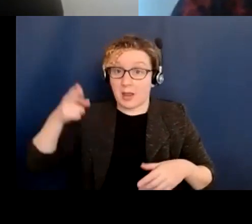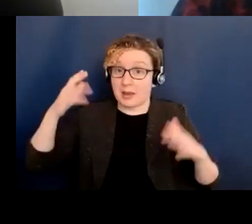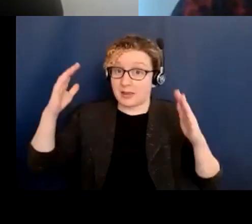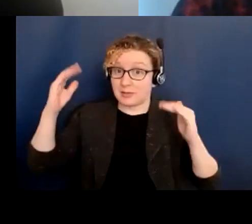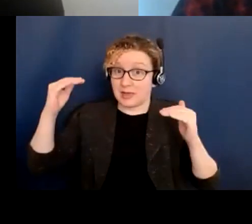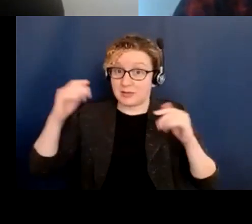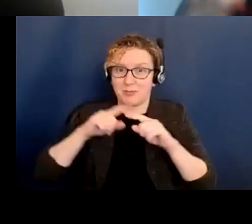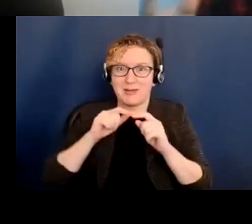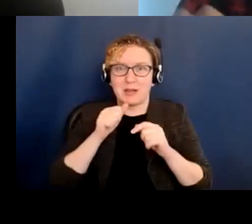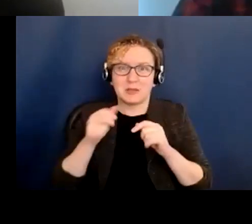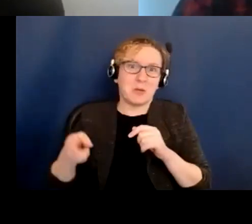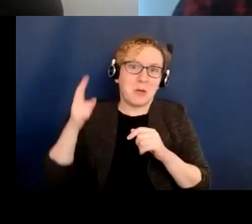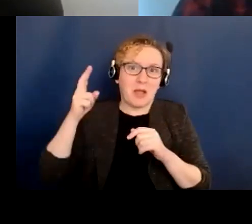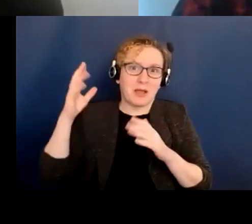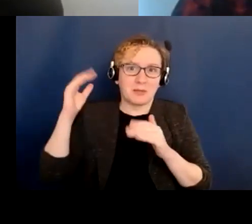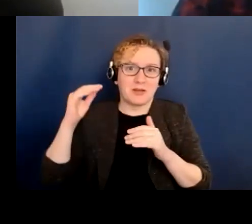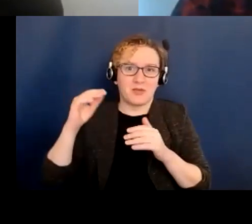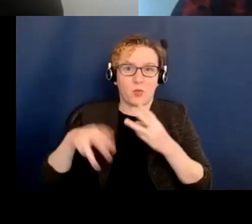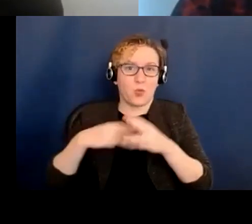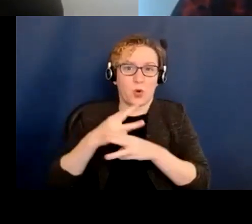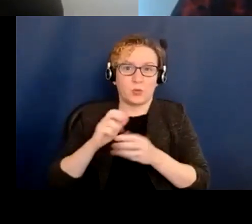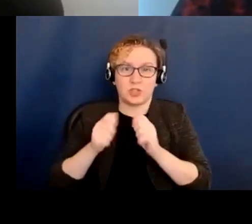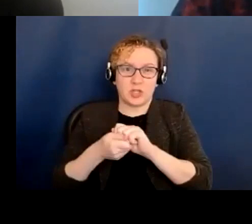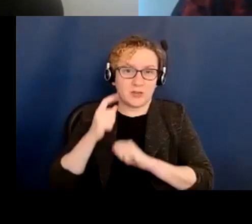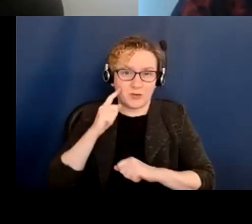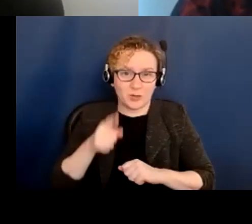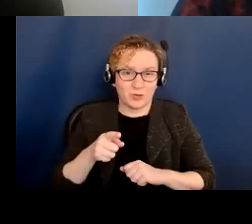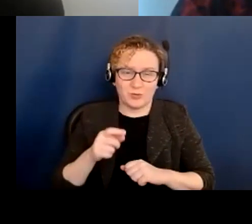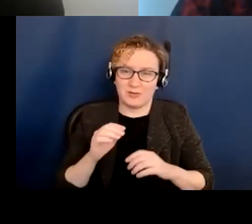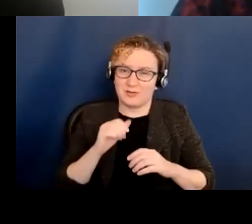believe the world is still changing as that does not happen for anybody.